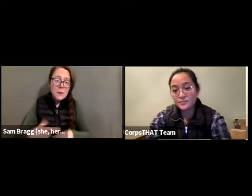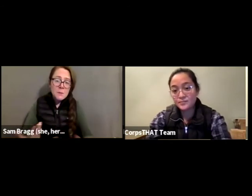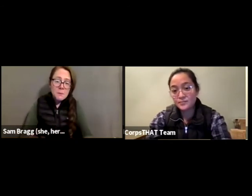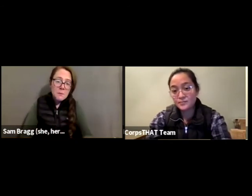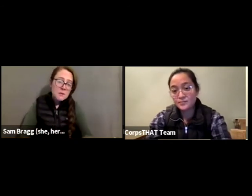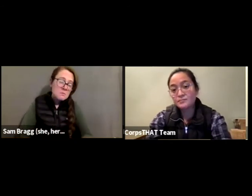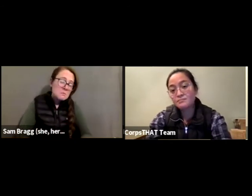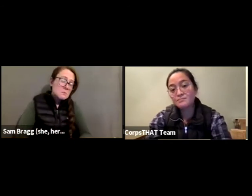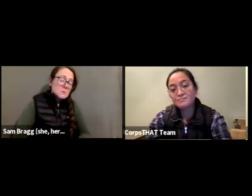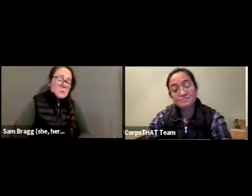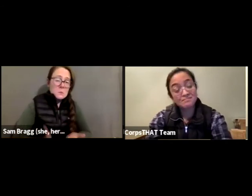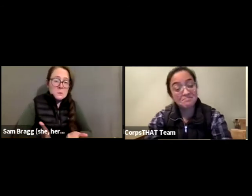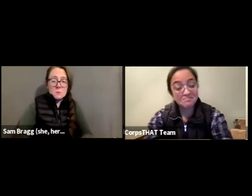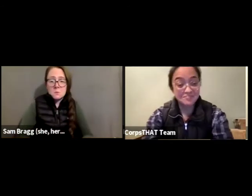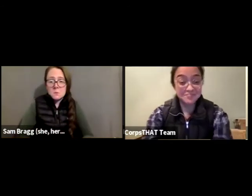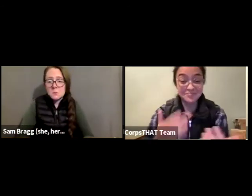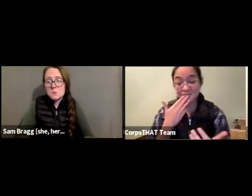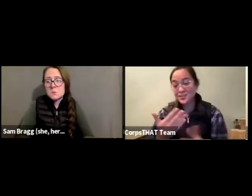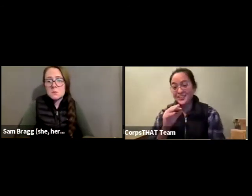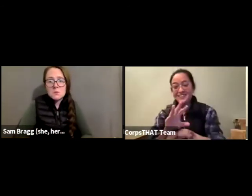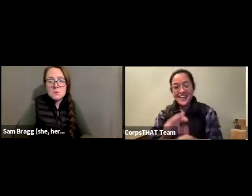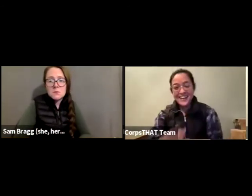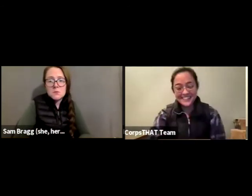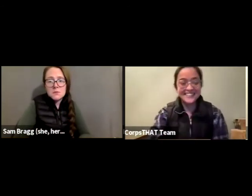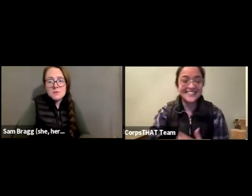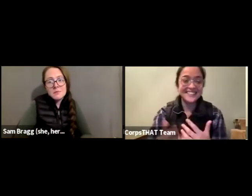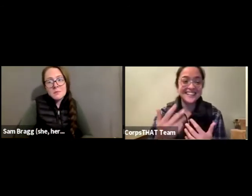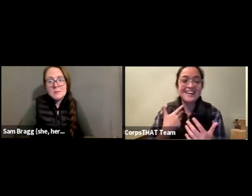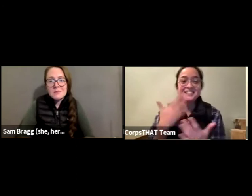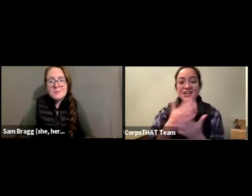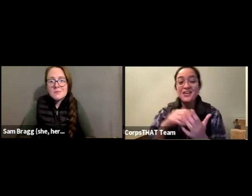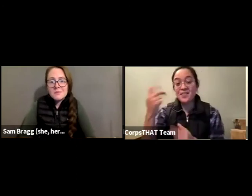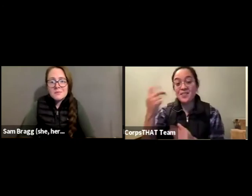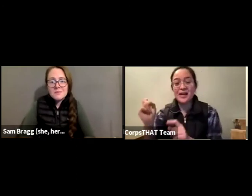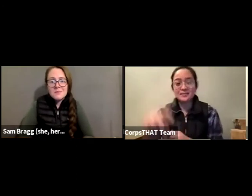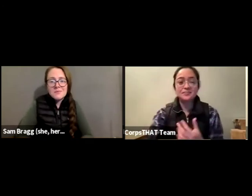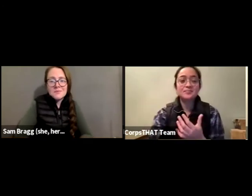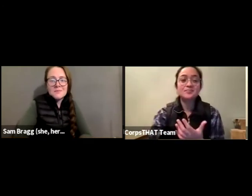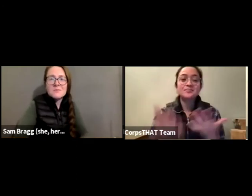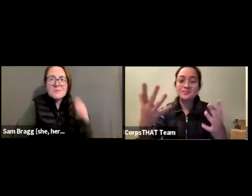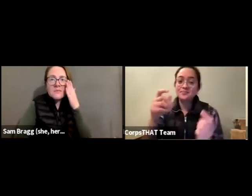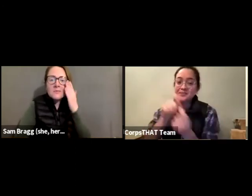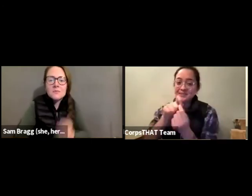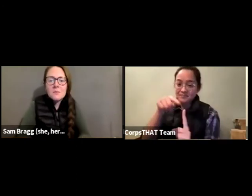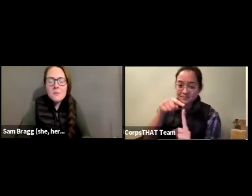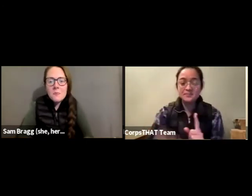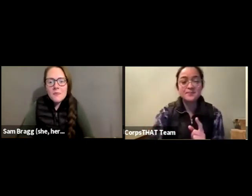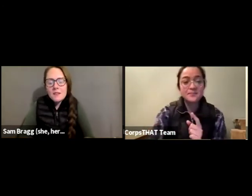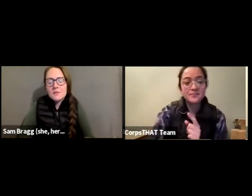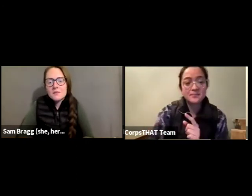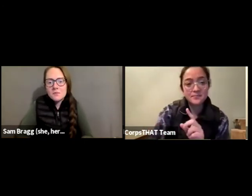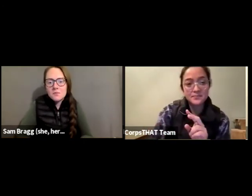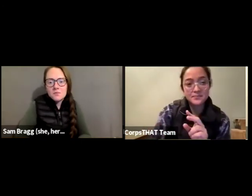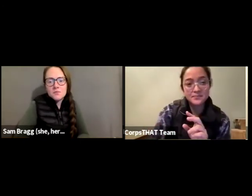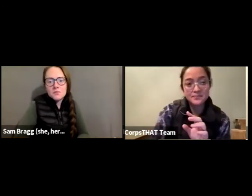so i just think you know making sure you do your research ahead of time yeah good advice